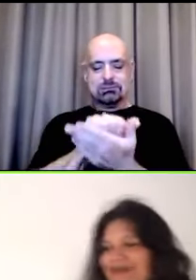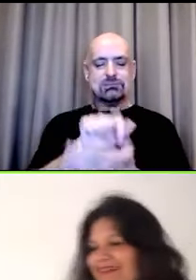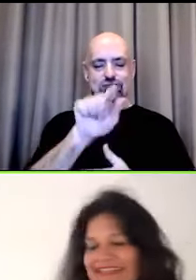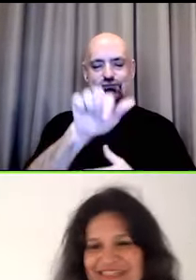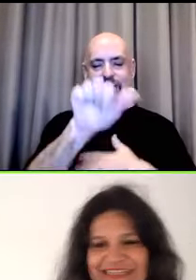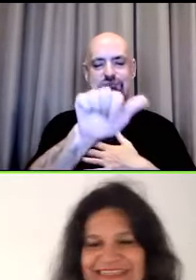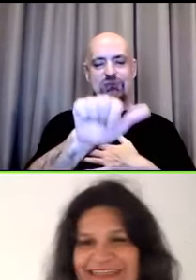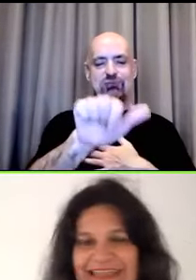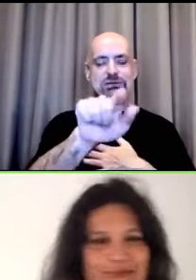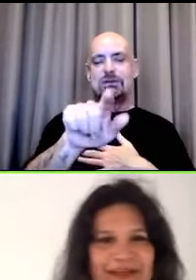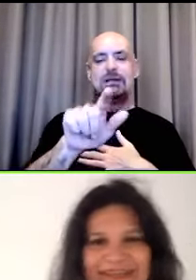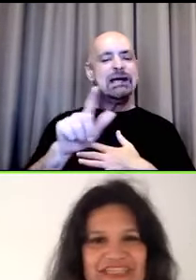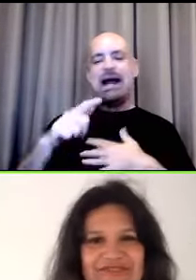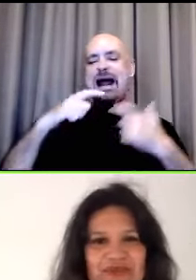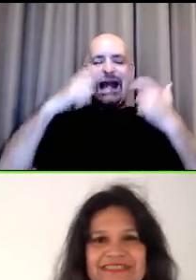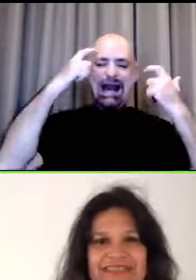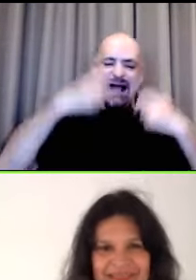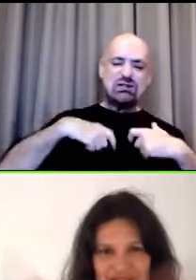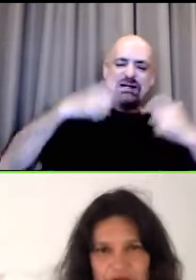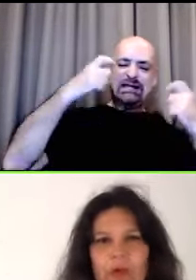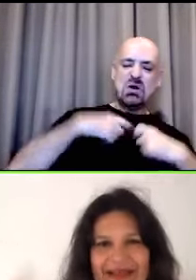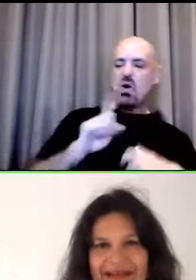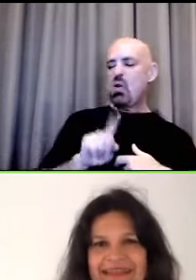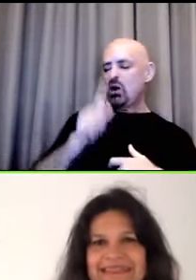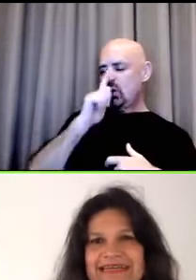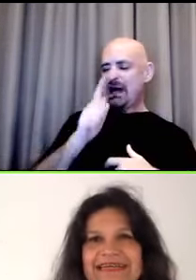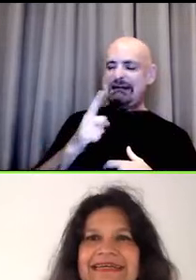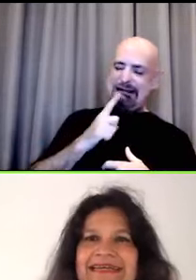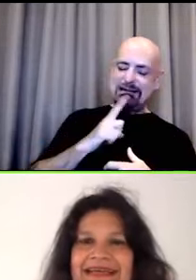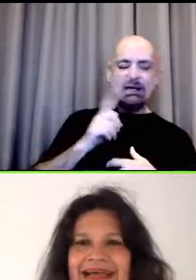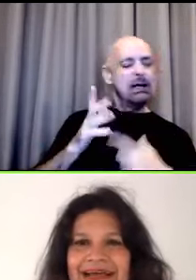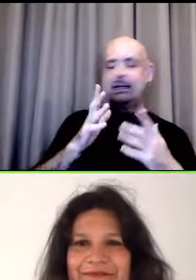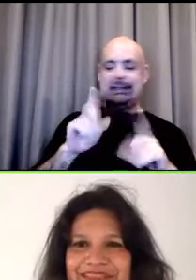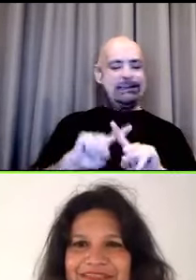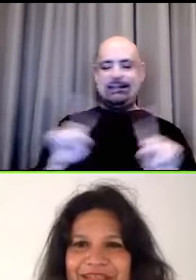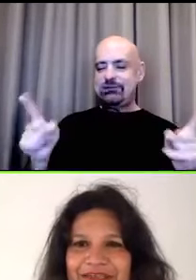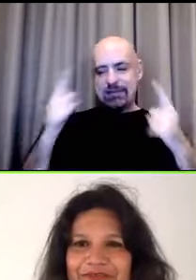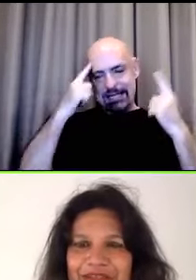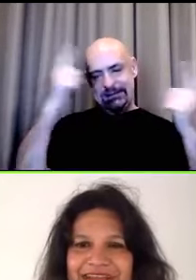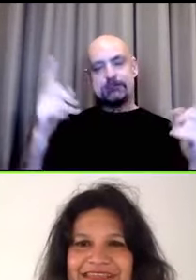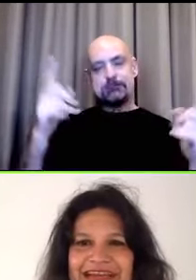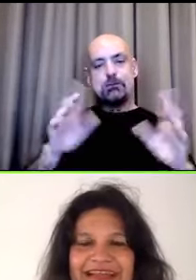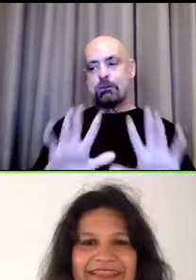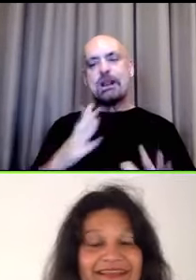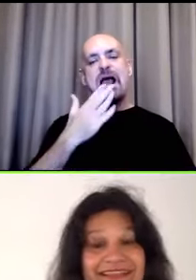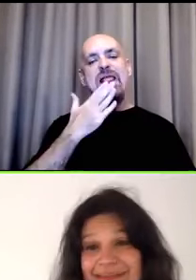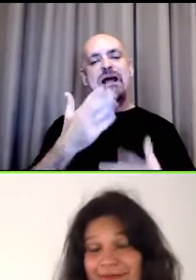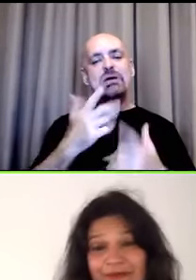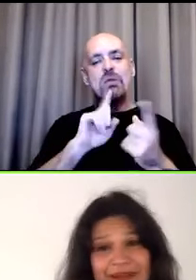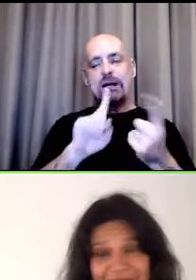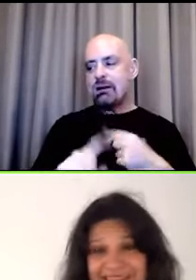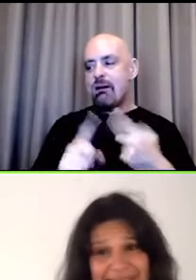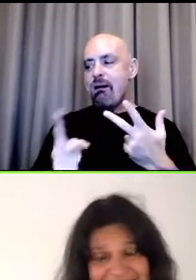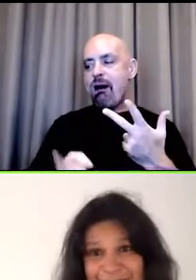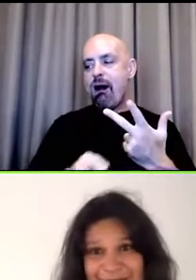strikingly important one. I have a book coming out by the way called